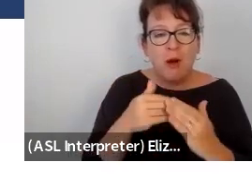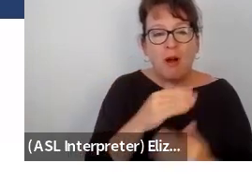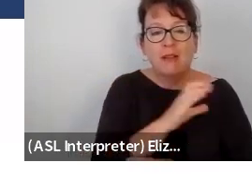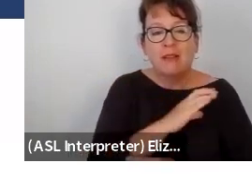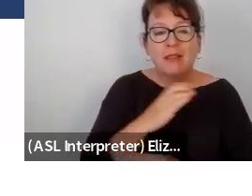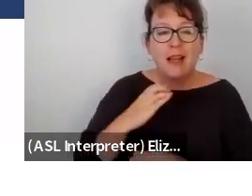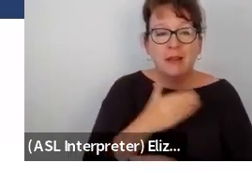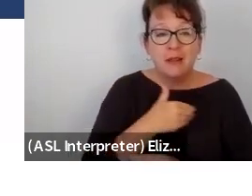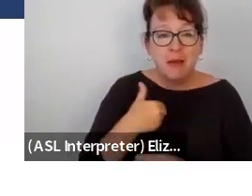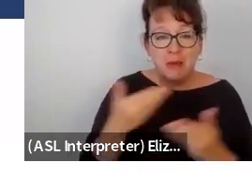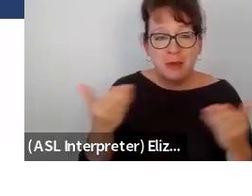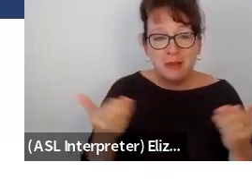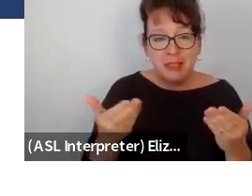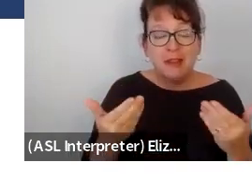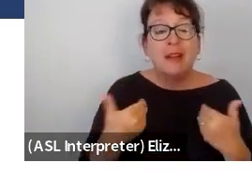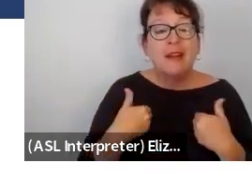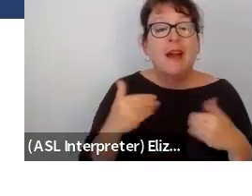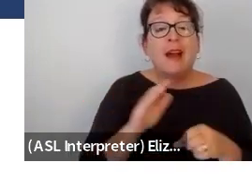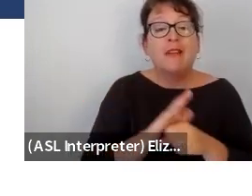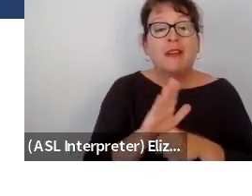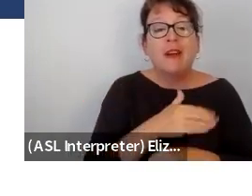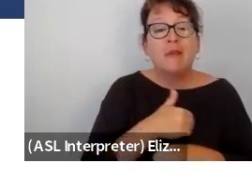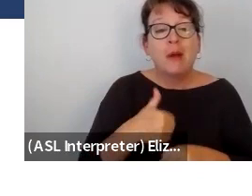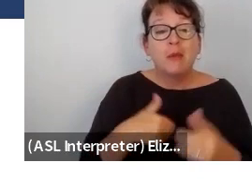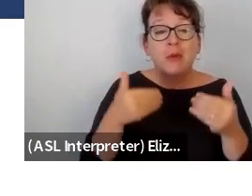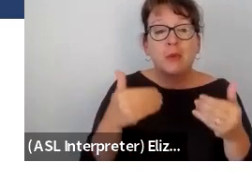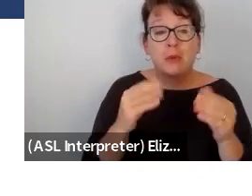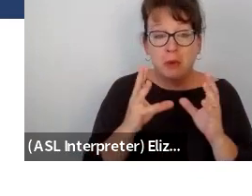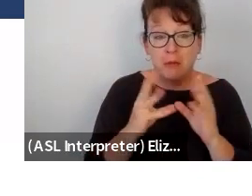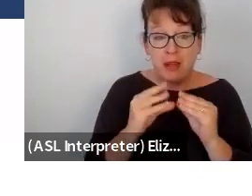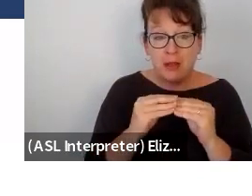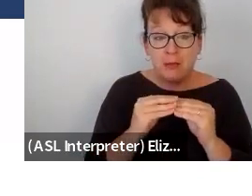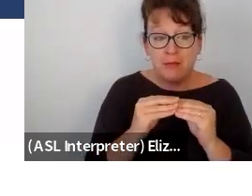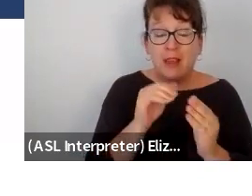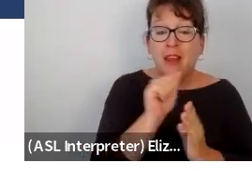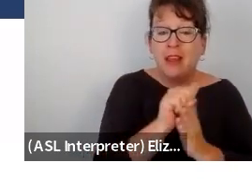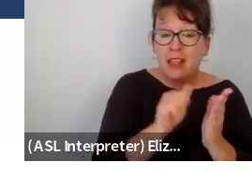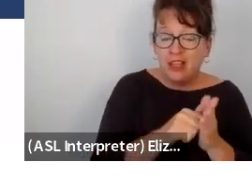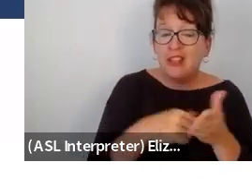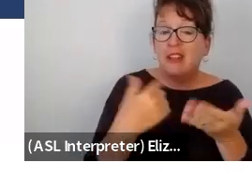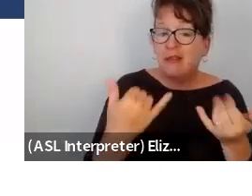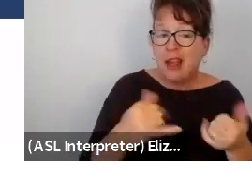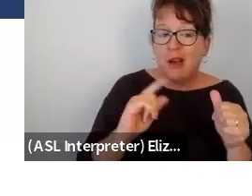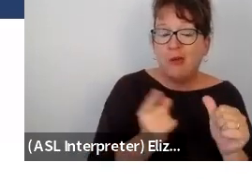our nation's ports. EPA also has $5 billion under the Climate Pollution Reduction Grant program